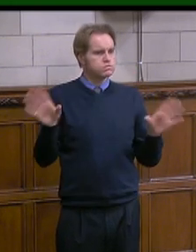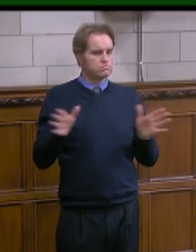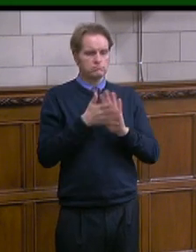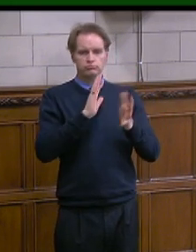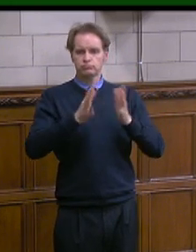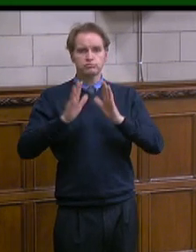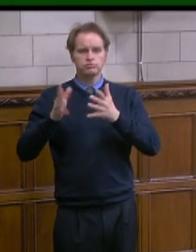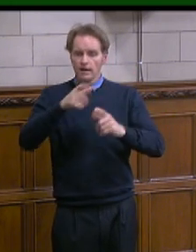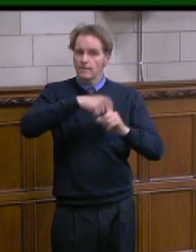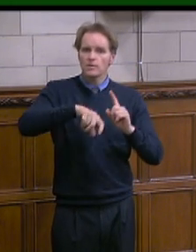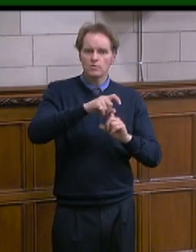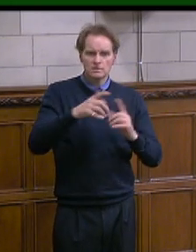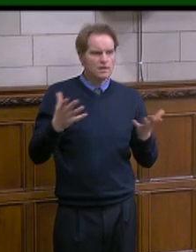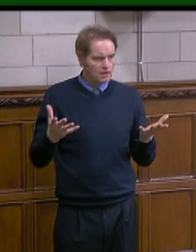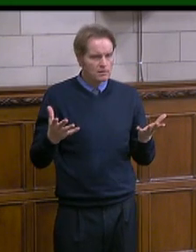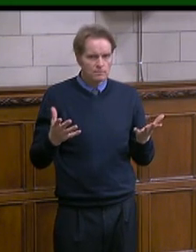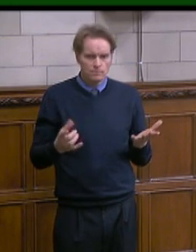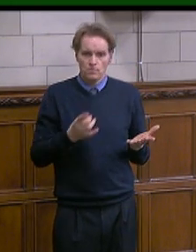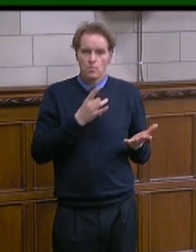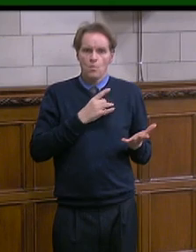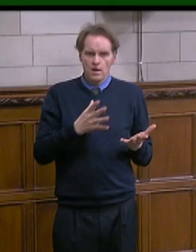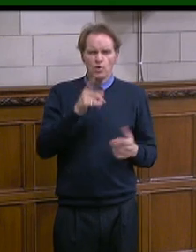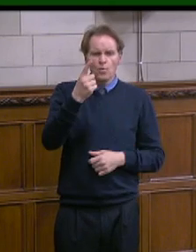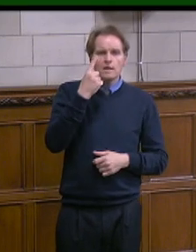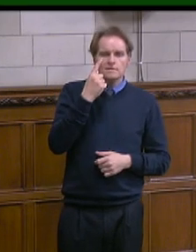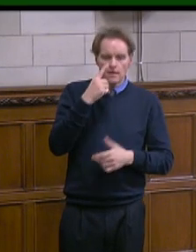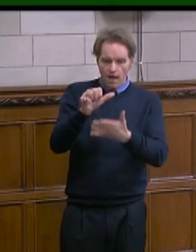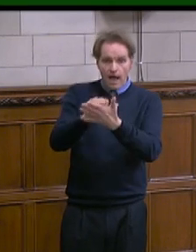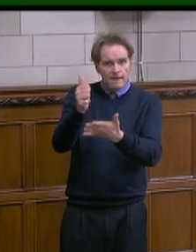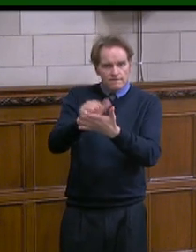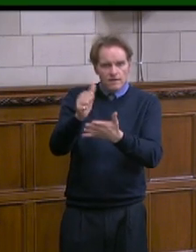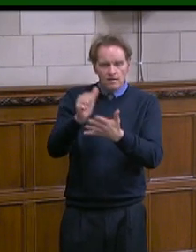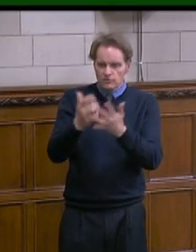I challenge anyone present who watches that advert not to feel a little choked up and